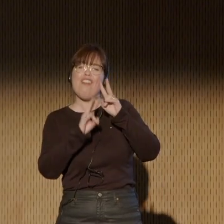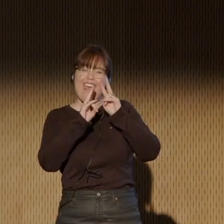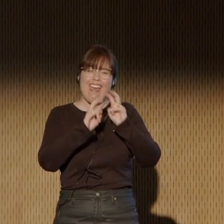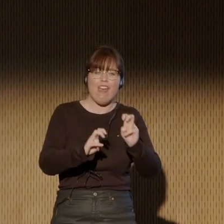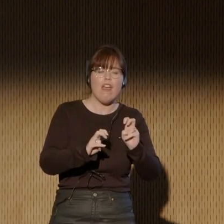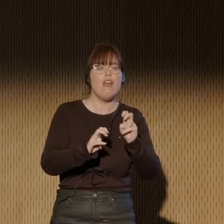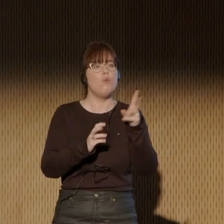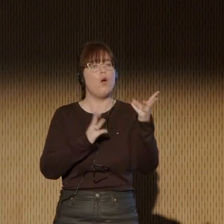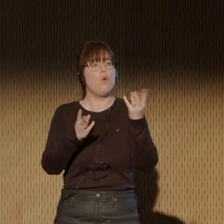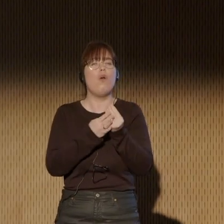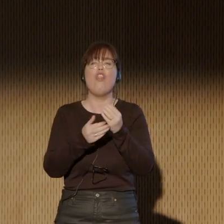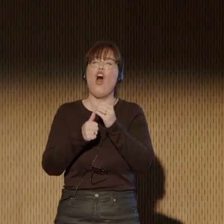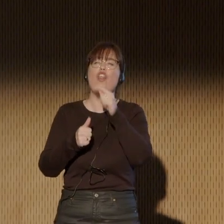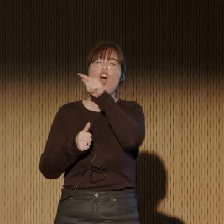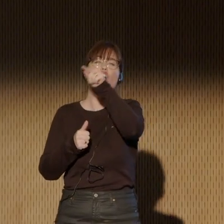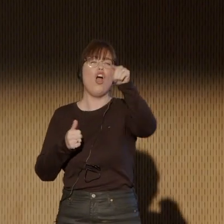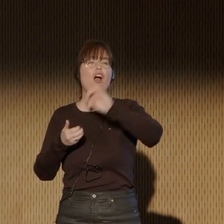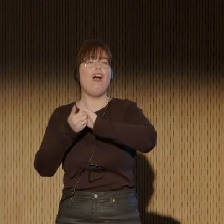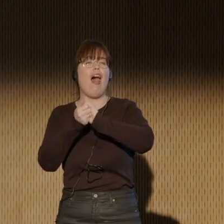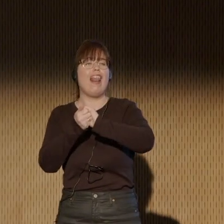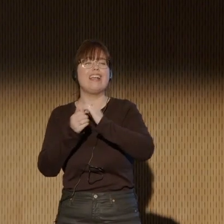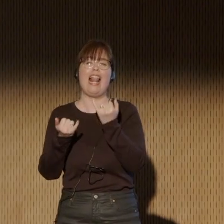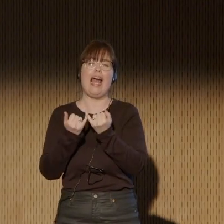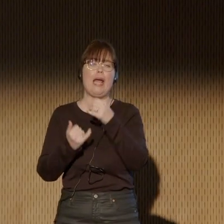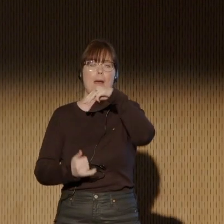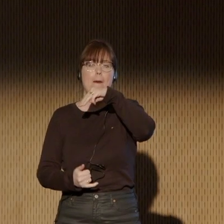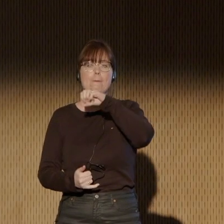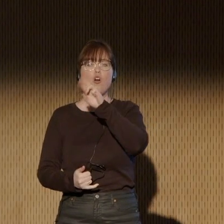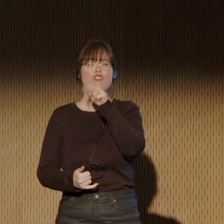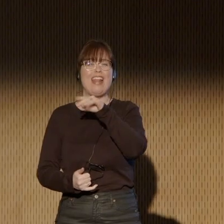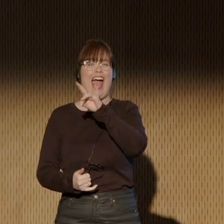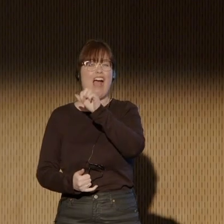colleagues across the sector. So Maureen Haran, who you heard from earlier, Dara Ryder obviously